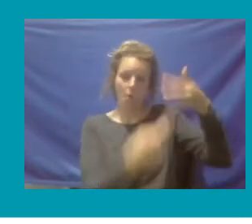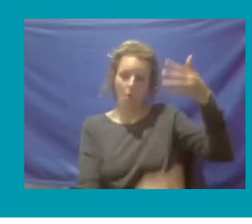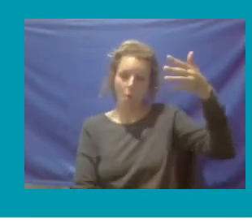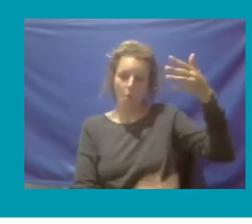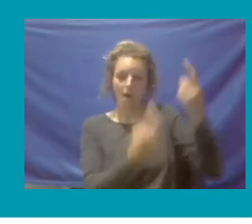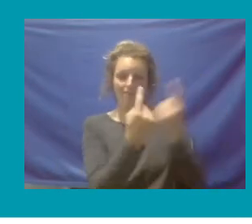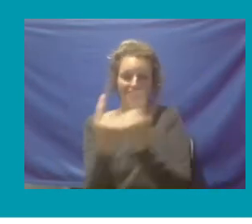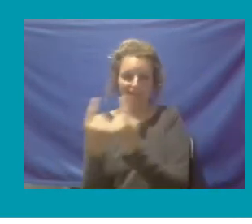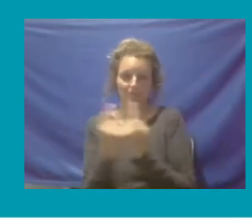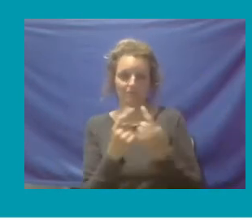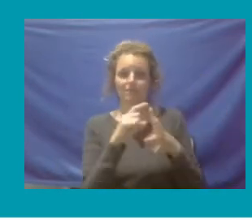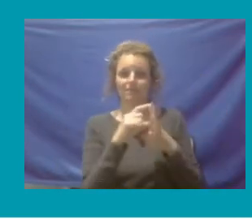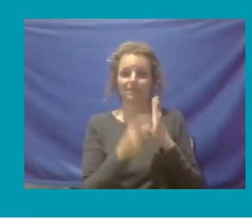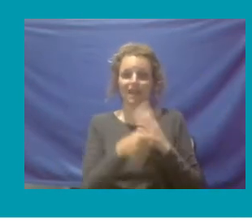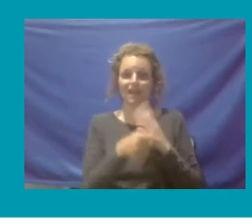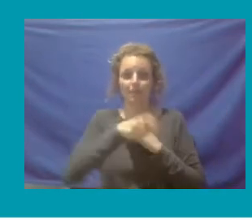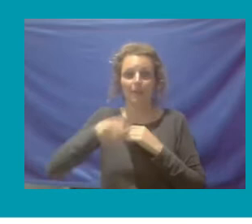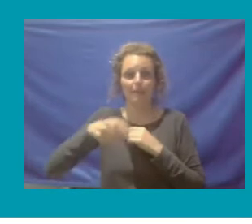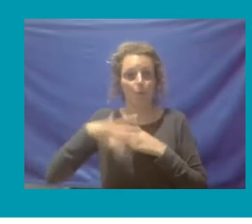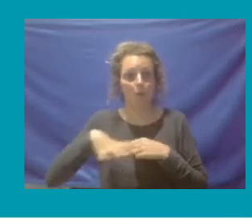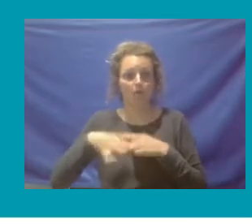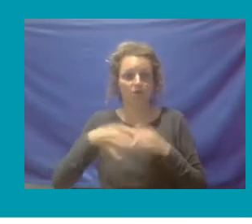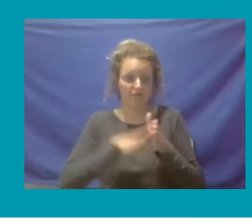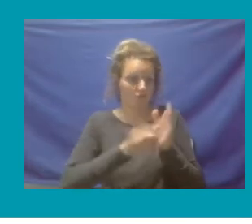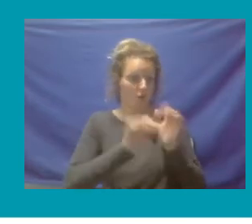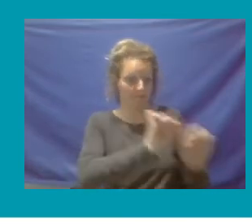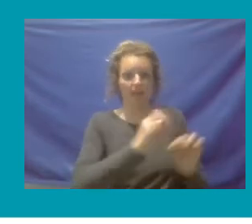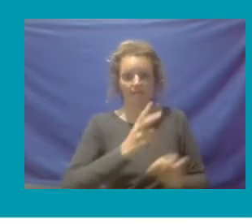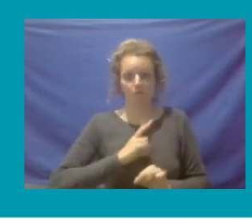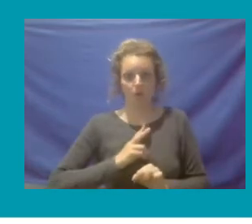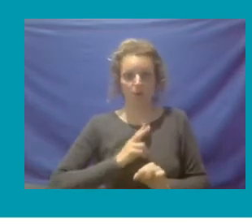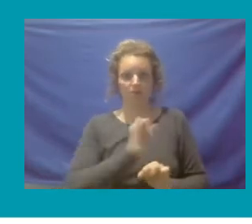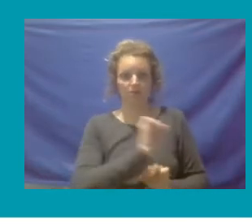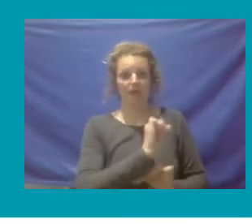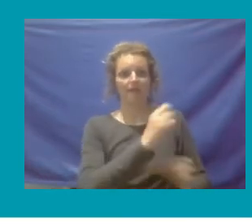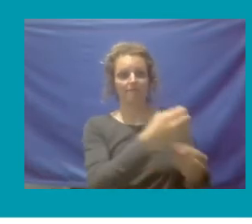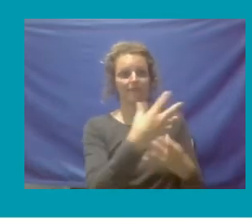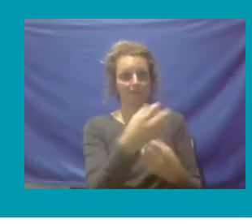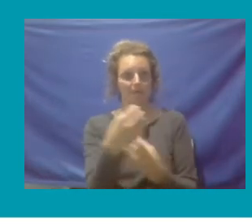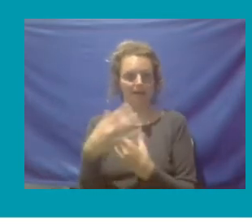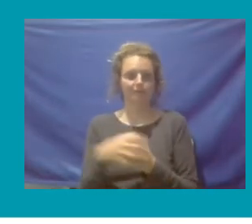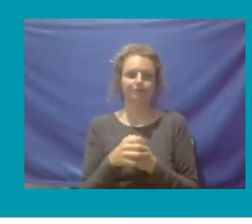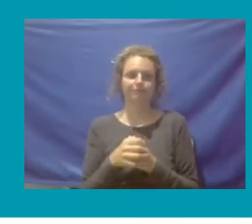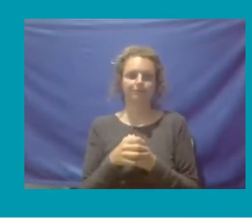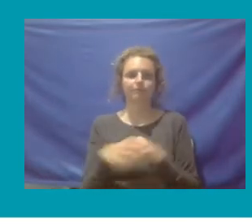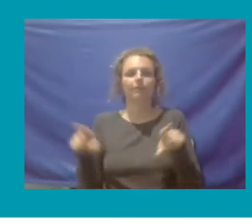they also found disabled people who've never heard of us, so they have no loyalty to us at all.